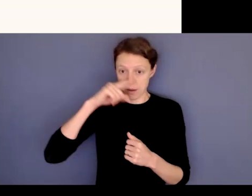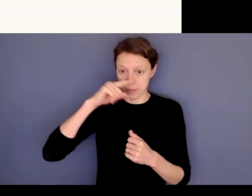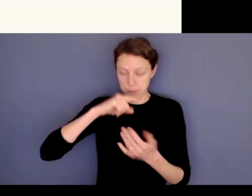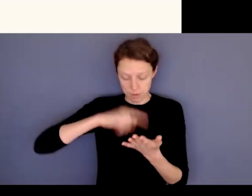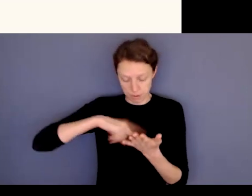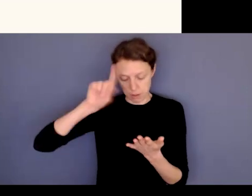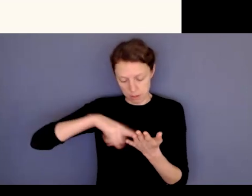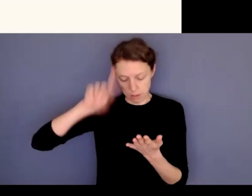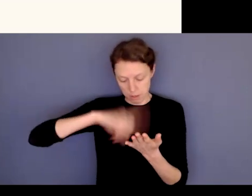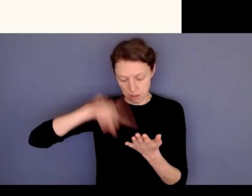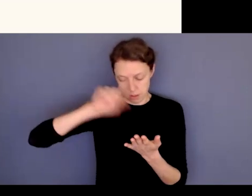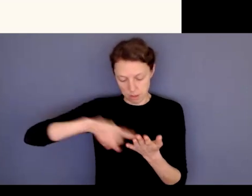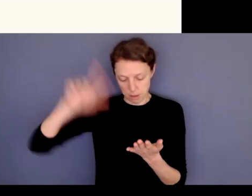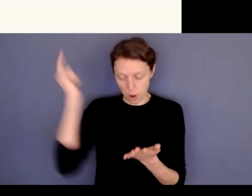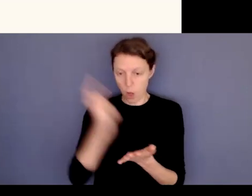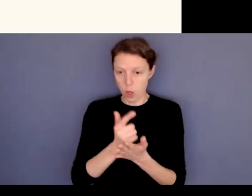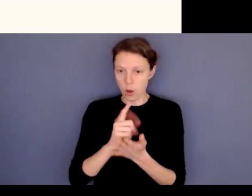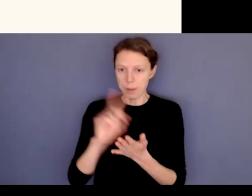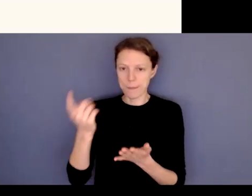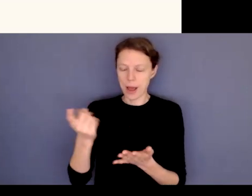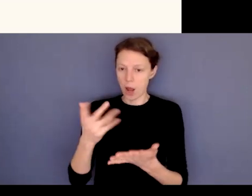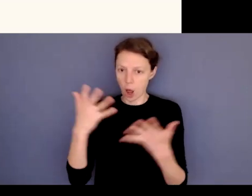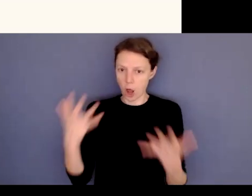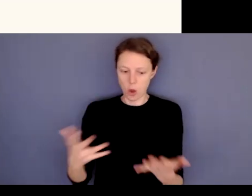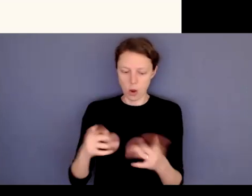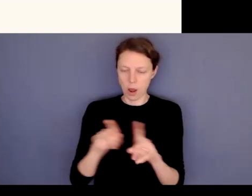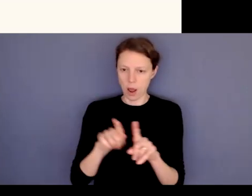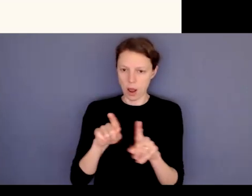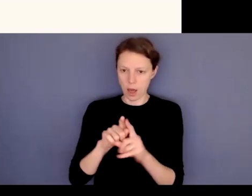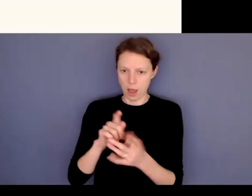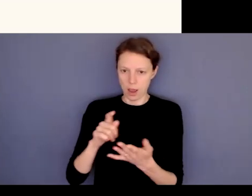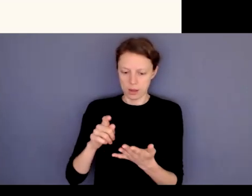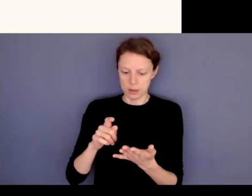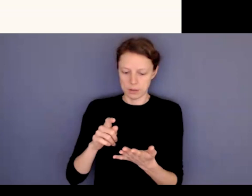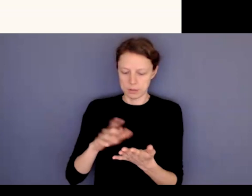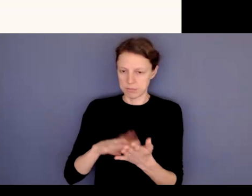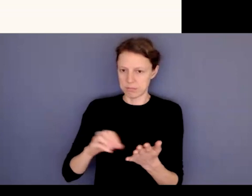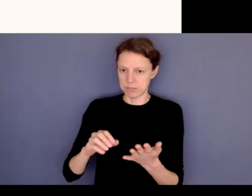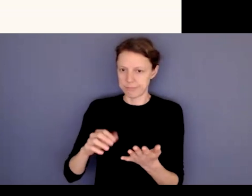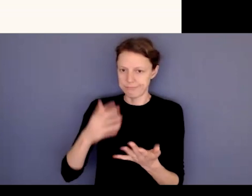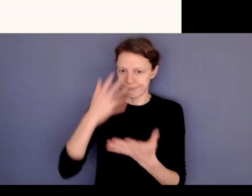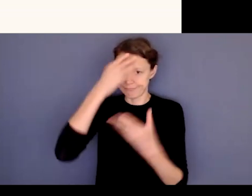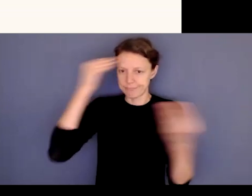kind of scrolling that they do want to go back to, they'll either save it or screenshot it. So in that sense, static posts